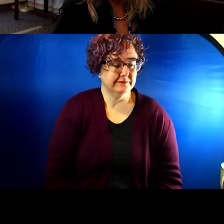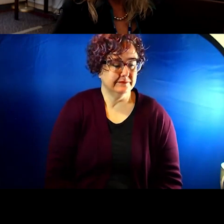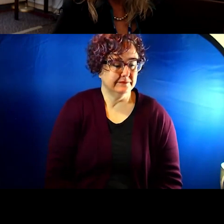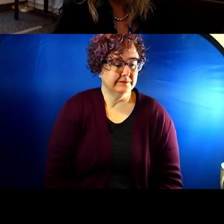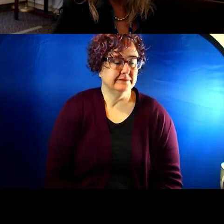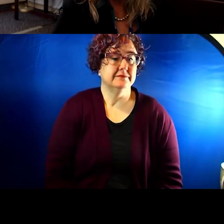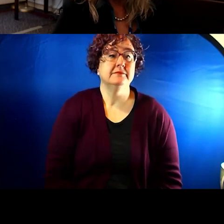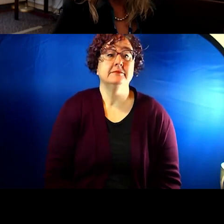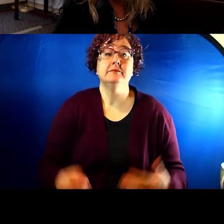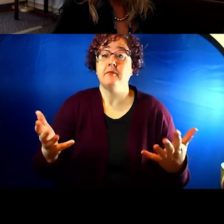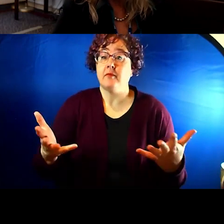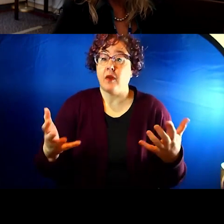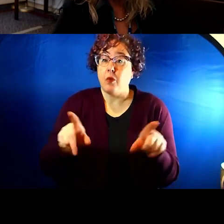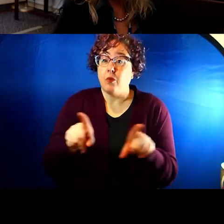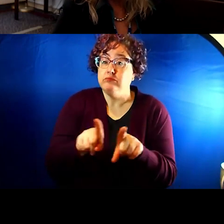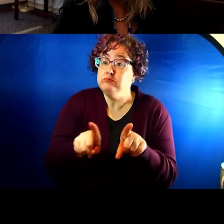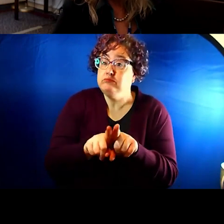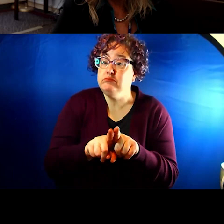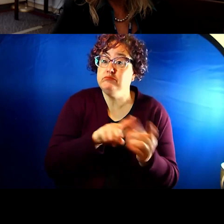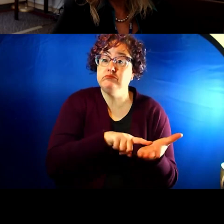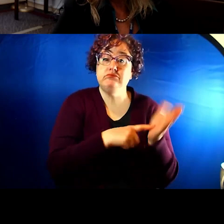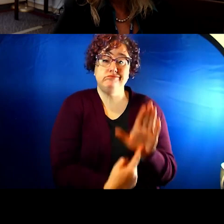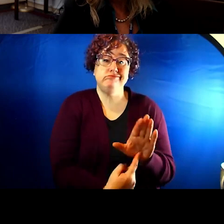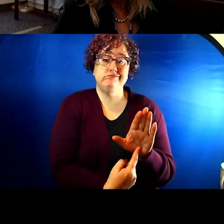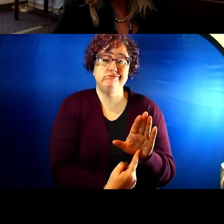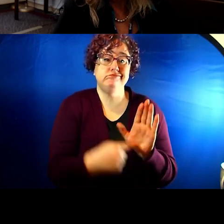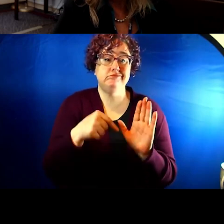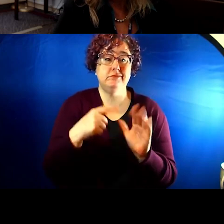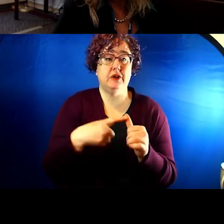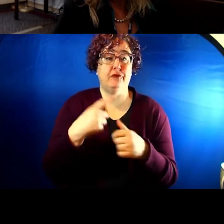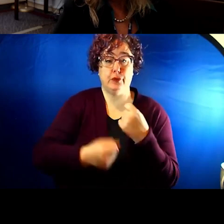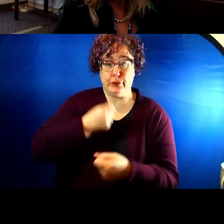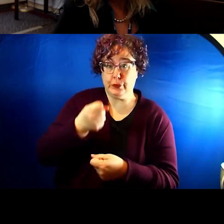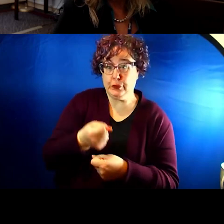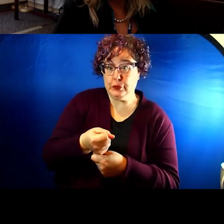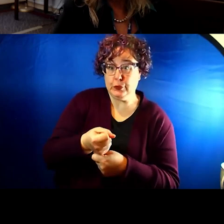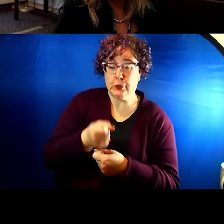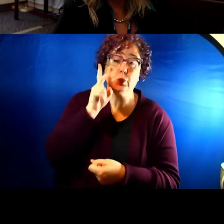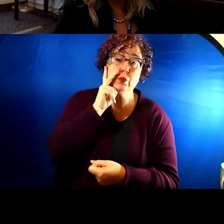WE WANTED TO ALSO TO SHOW YOU, IN THIS FIRST YEAR, WHAT ARE WE SEEING?